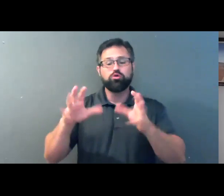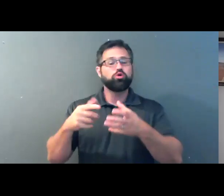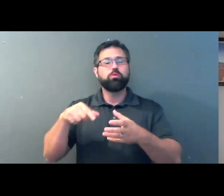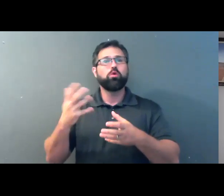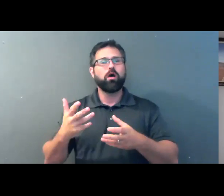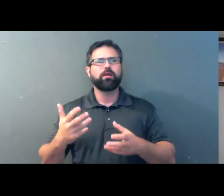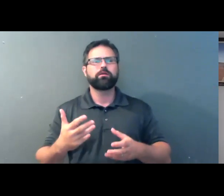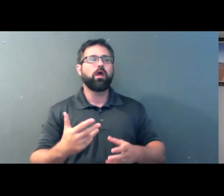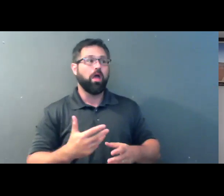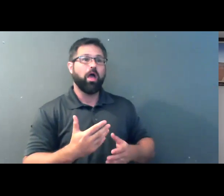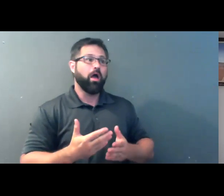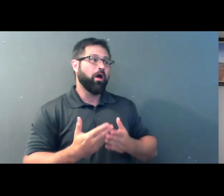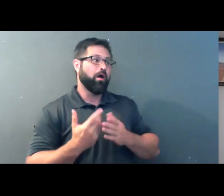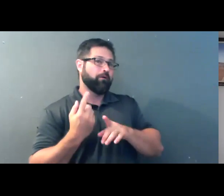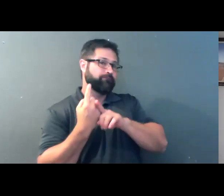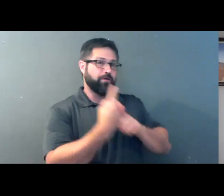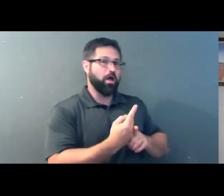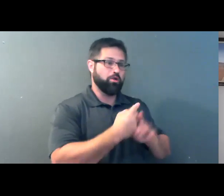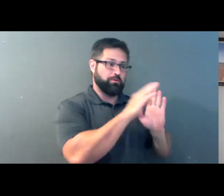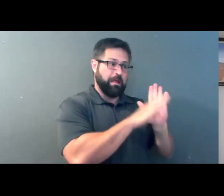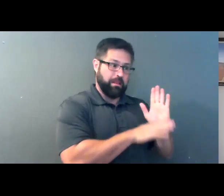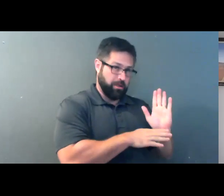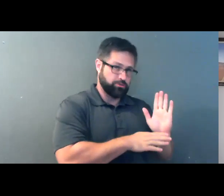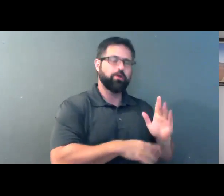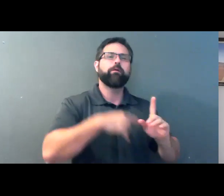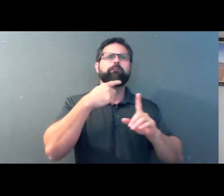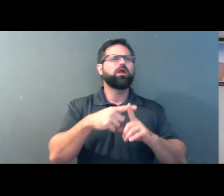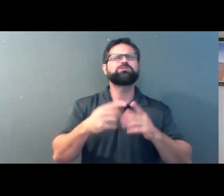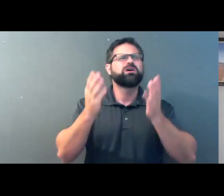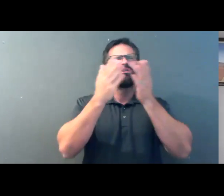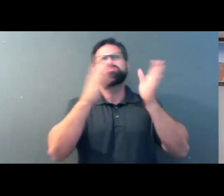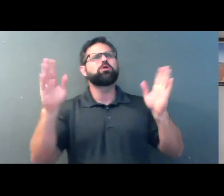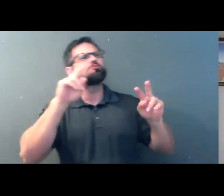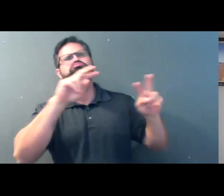but also more broadly to support inclusion of persons with disabilities in humanitarian action